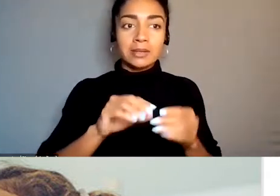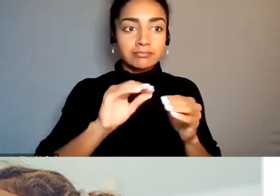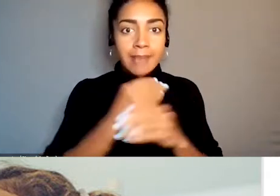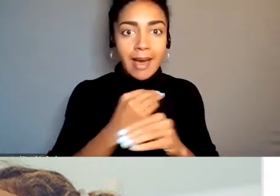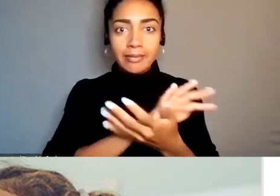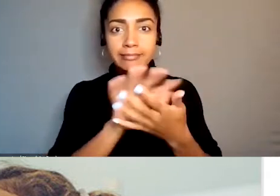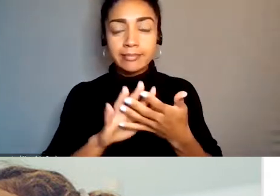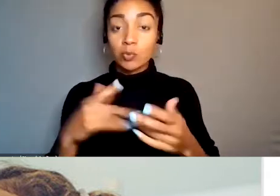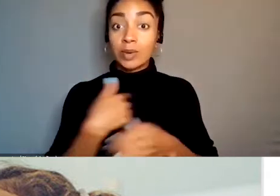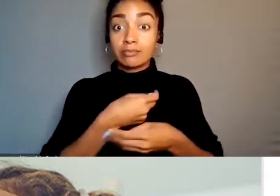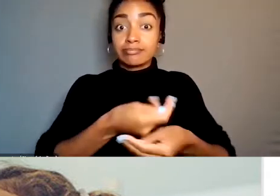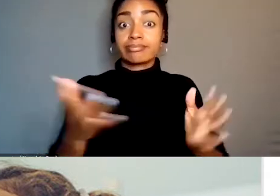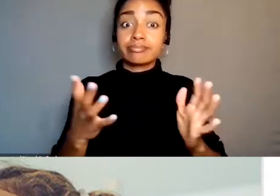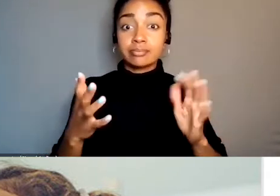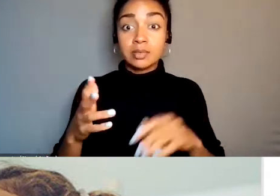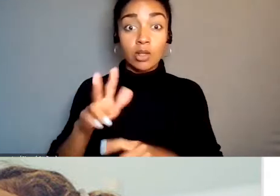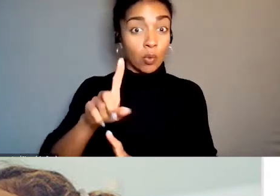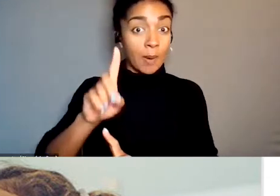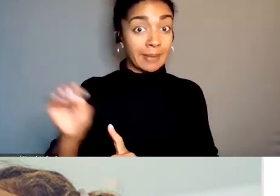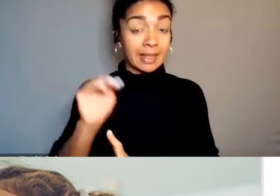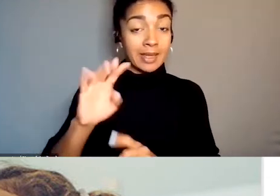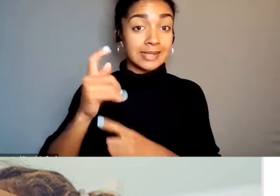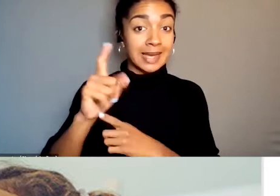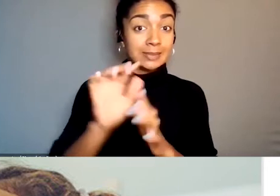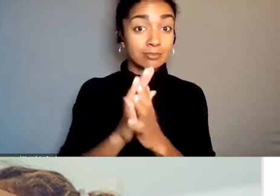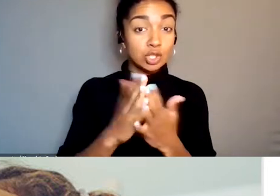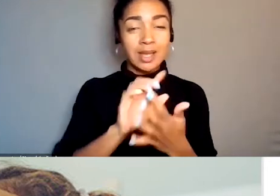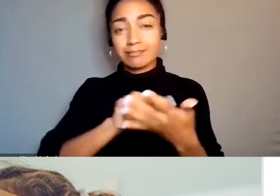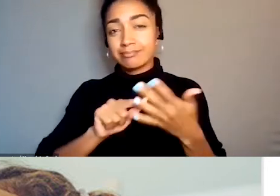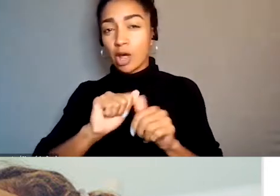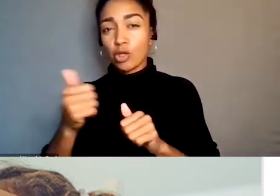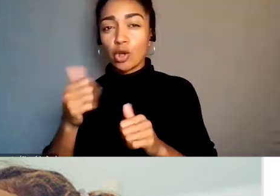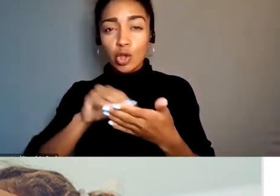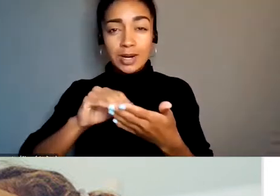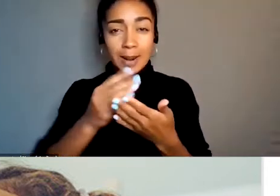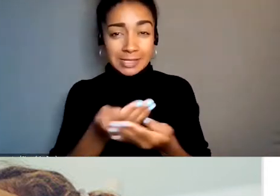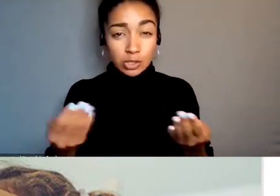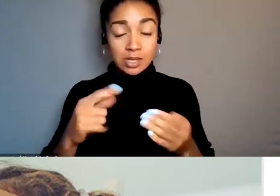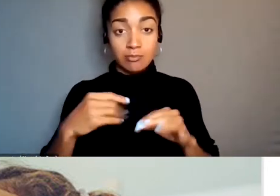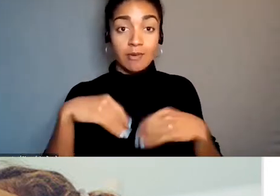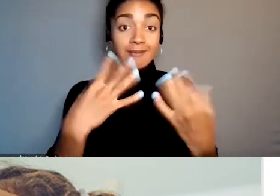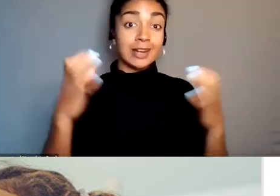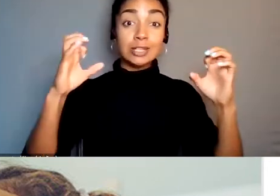to approximately 12 million women and girls.